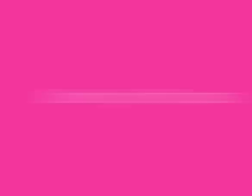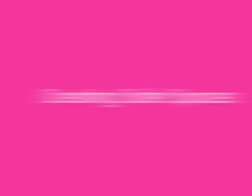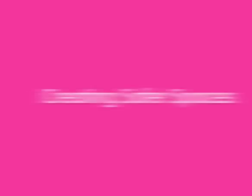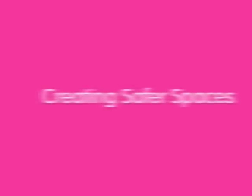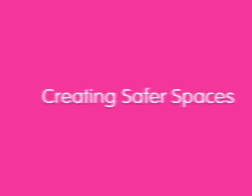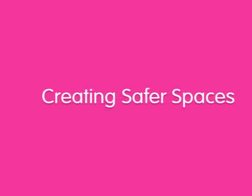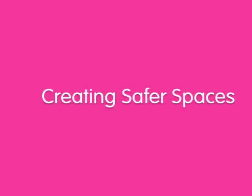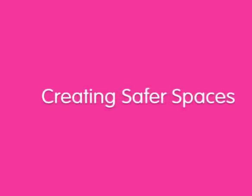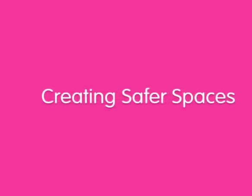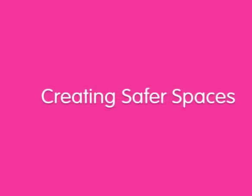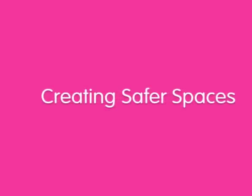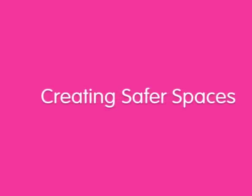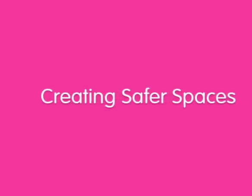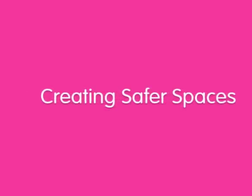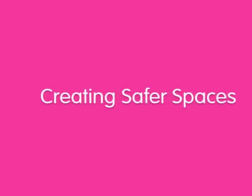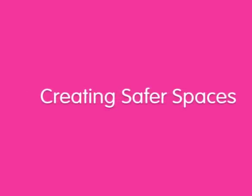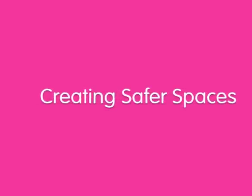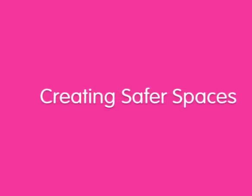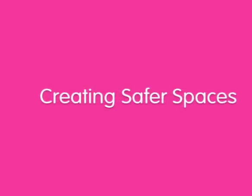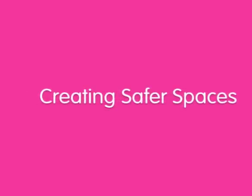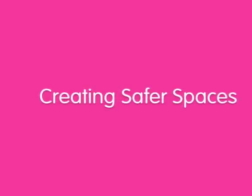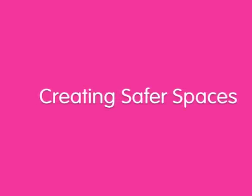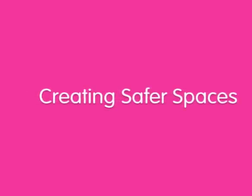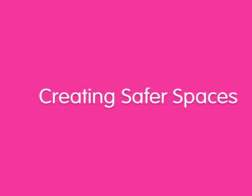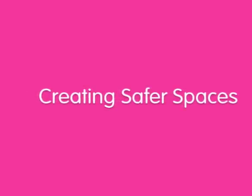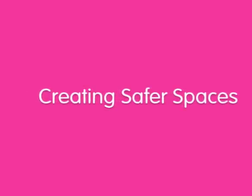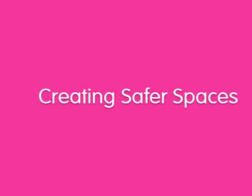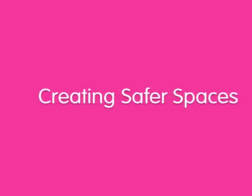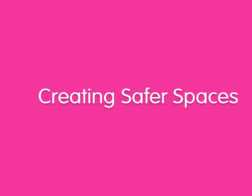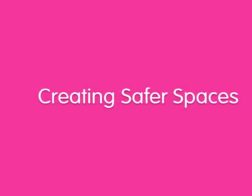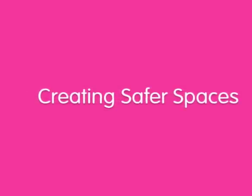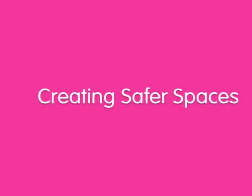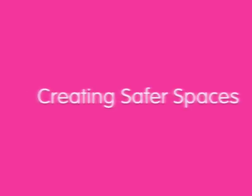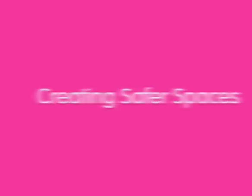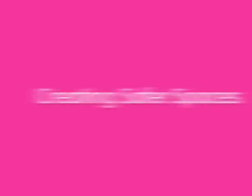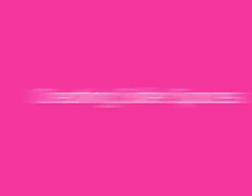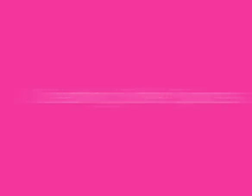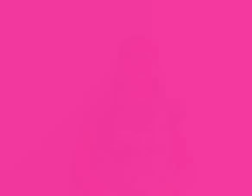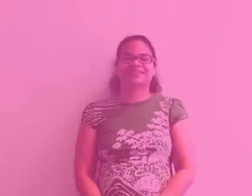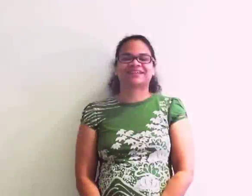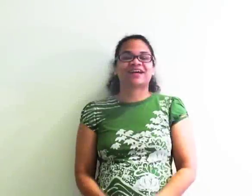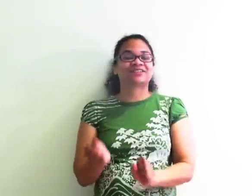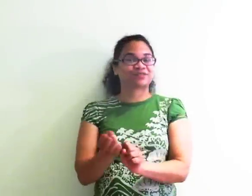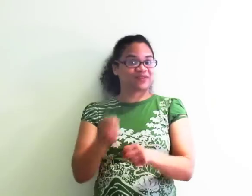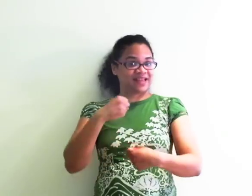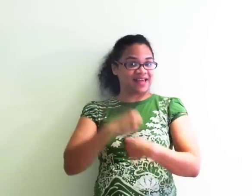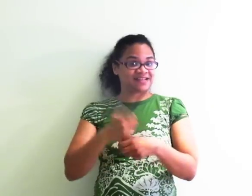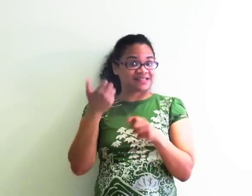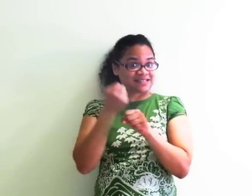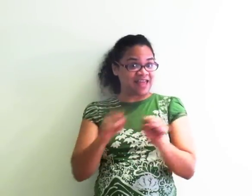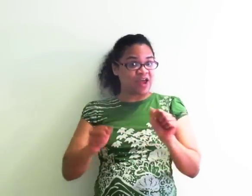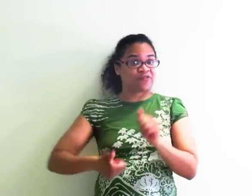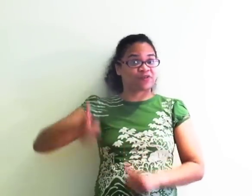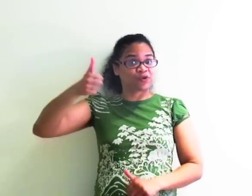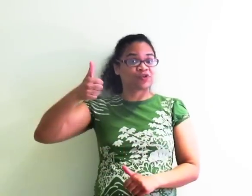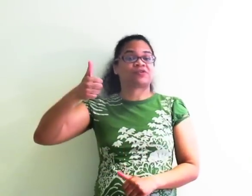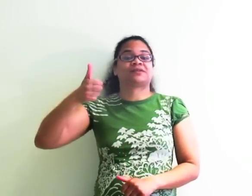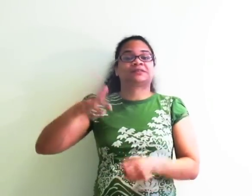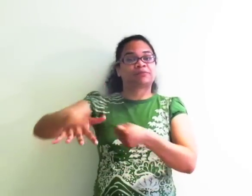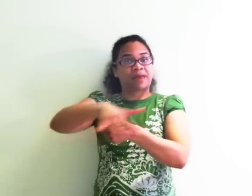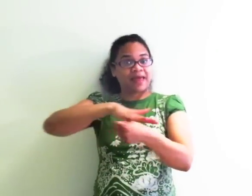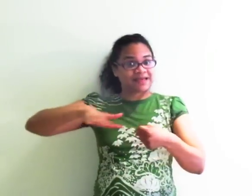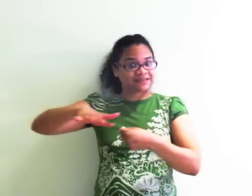CREATING SAFER SPACES